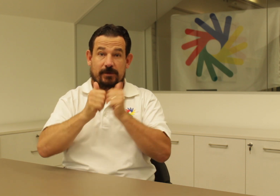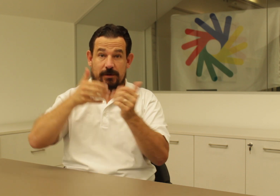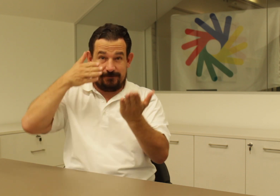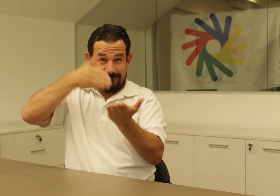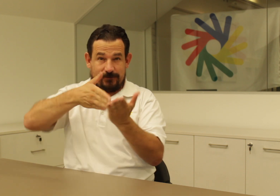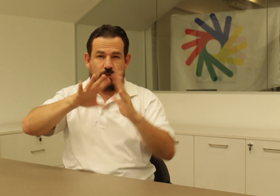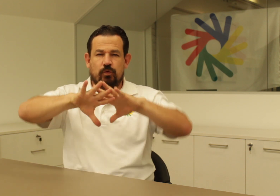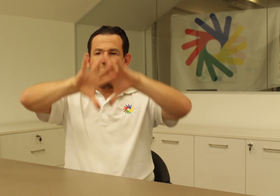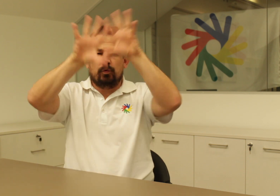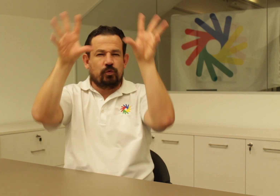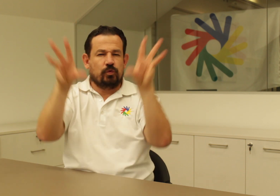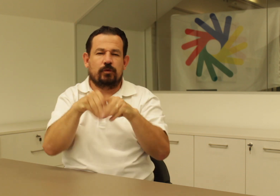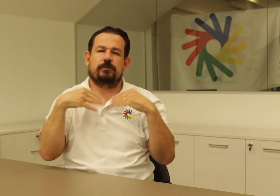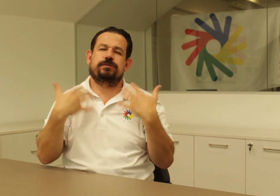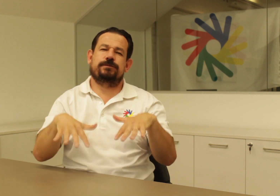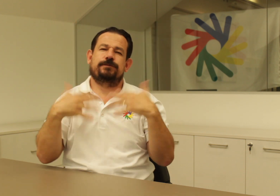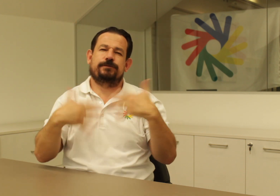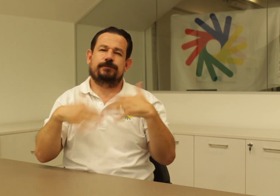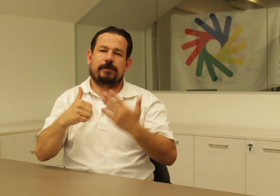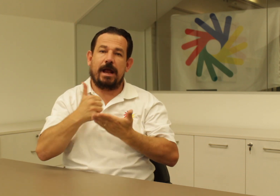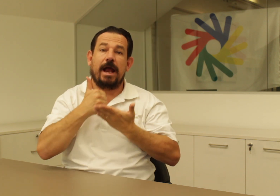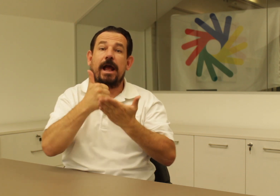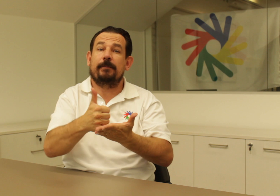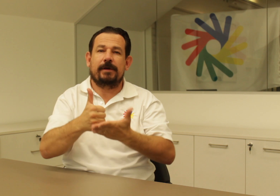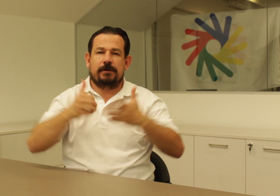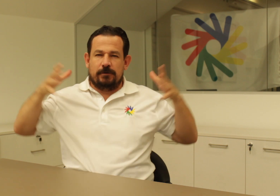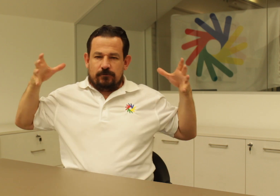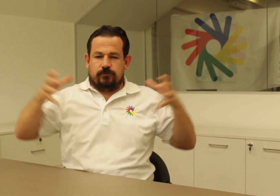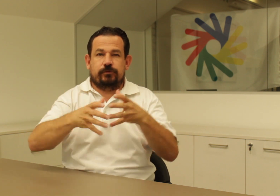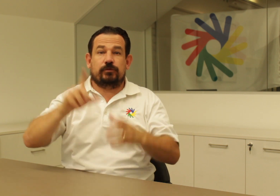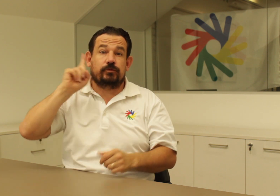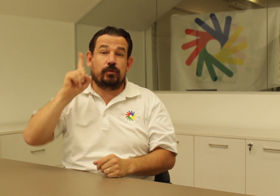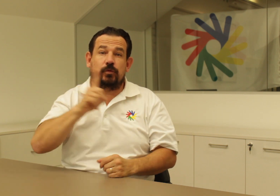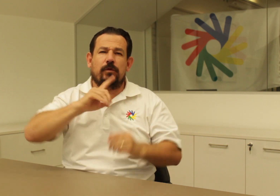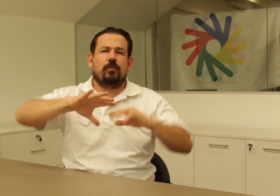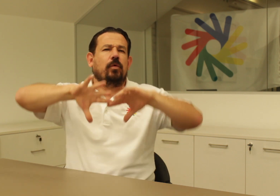Sports activities are held all over the world and helps Deaf people